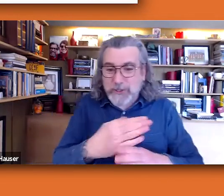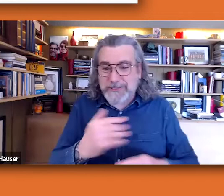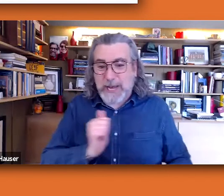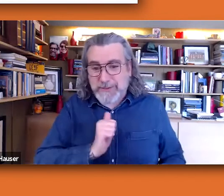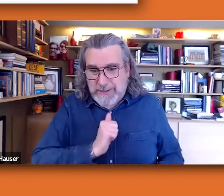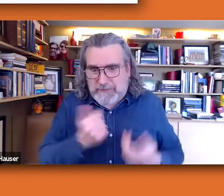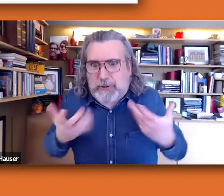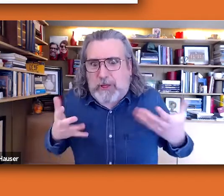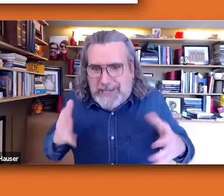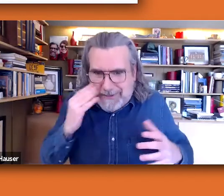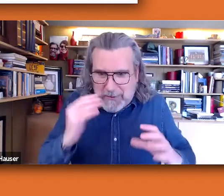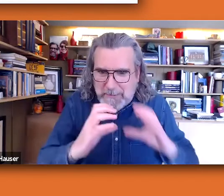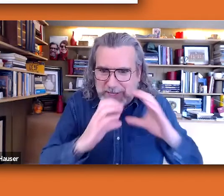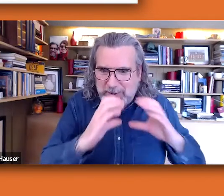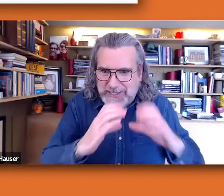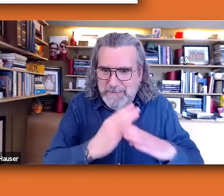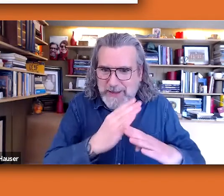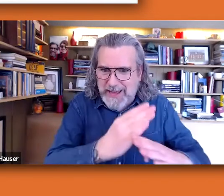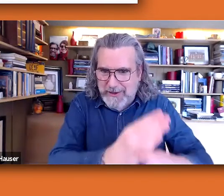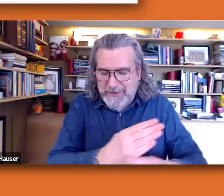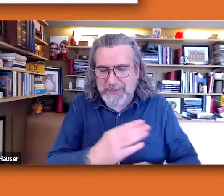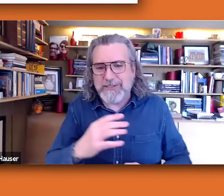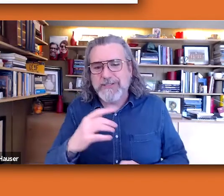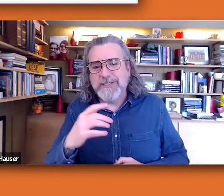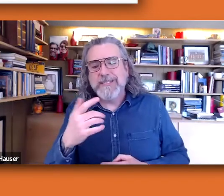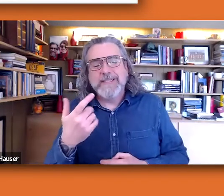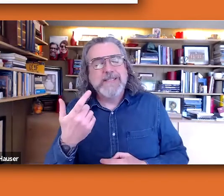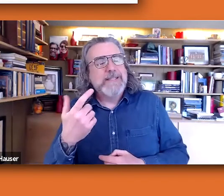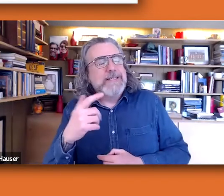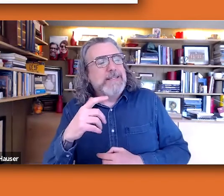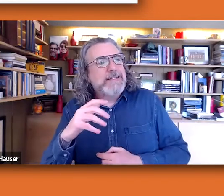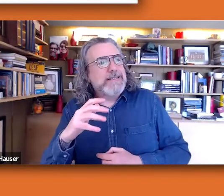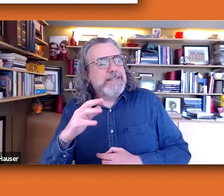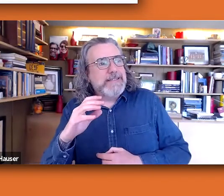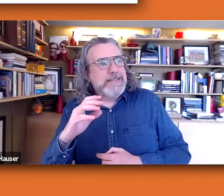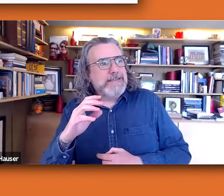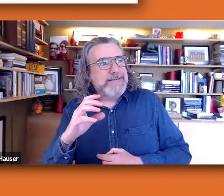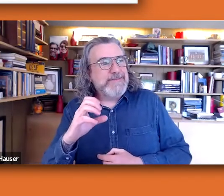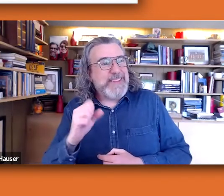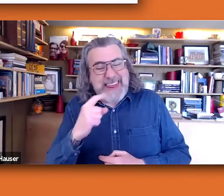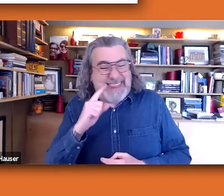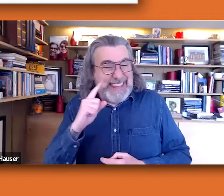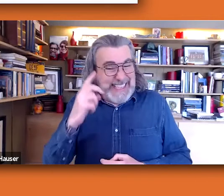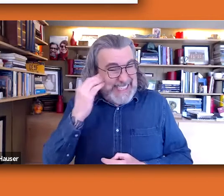We have enough, barriers ourselves already--you know, communication barriers--